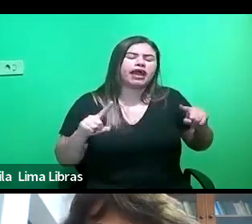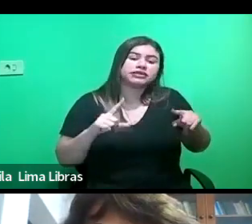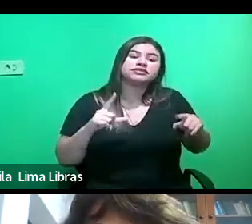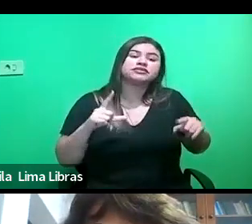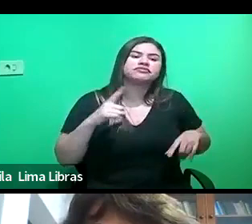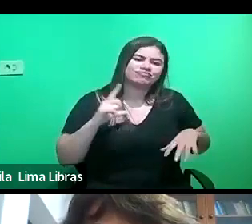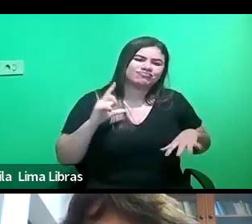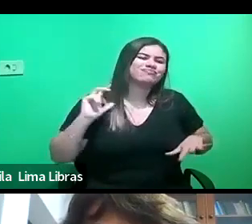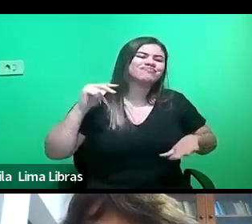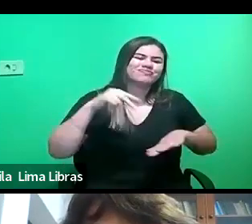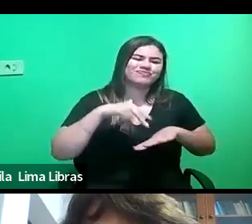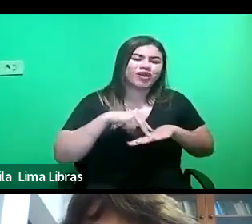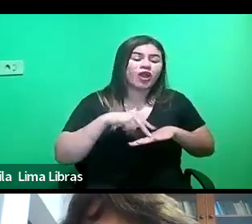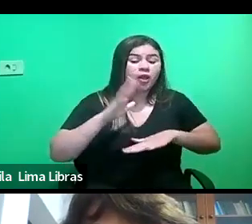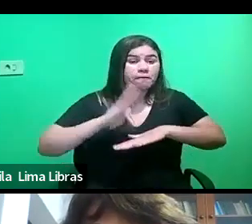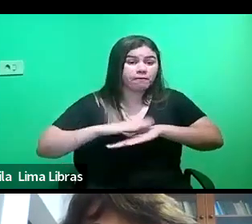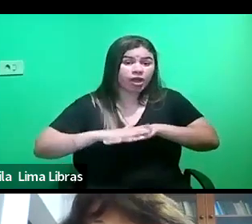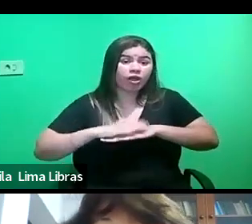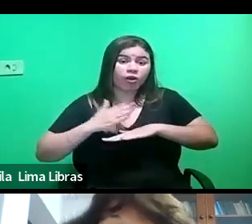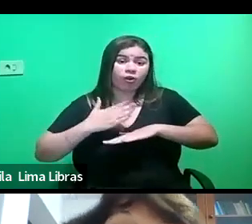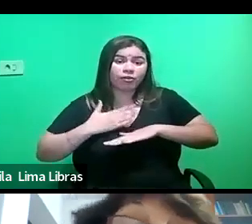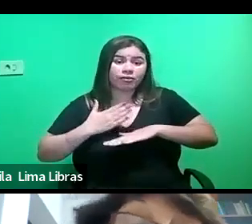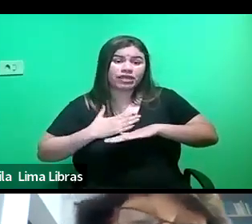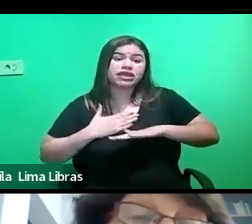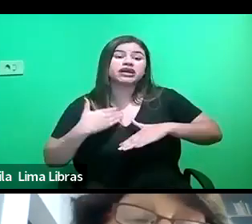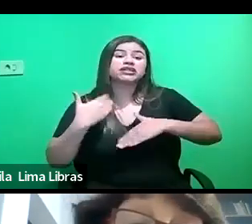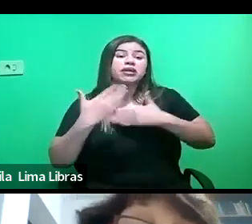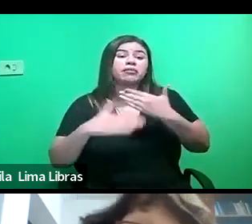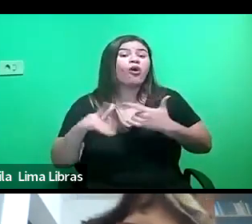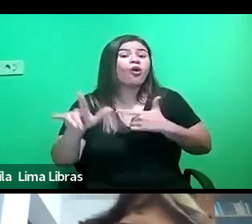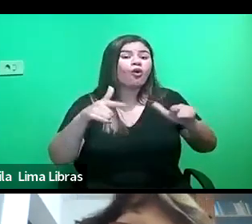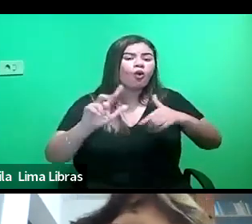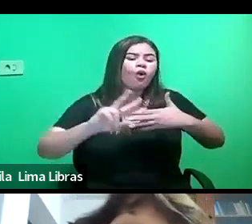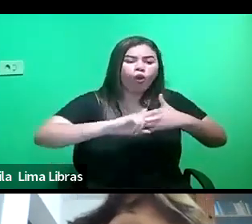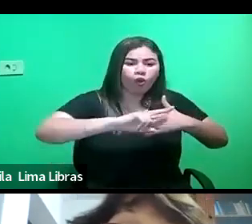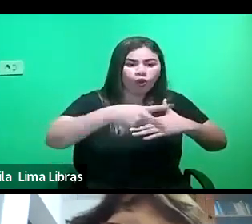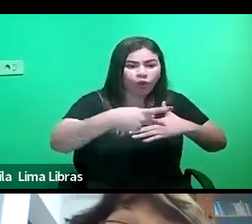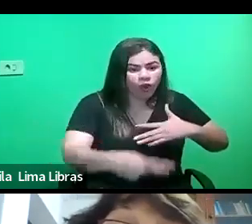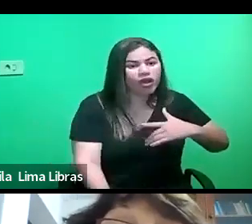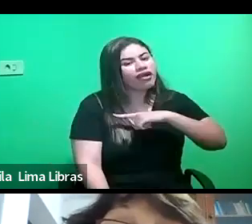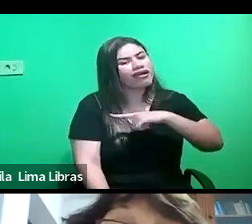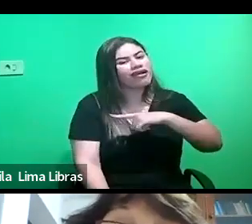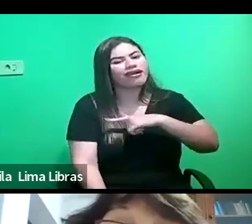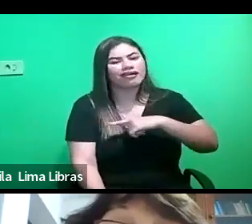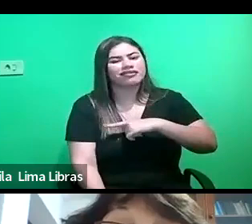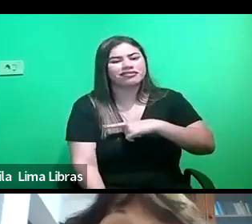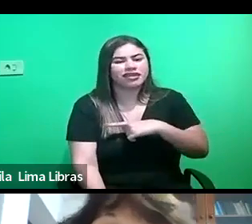for other Not doing something